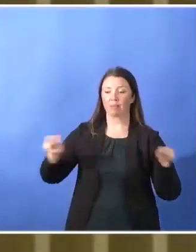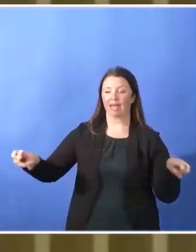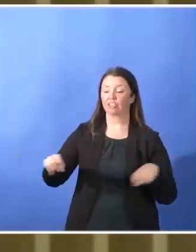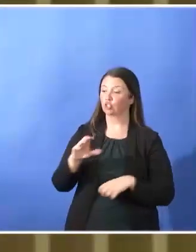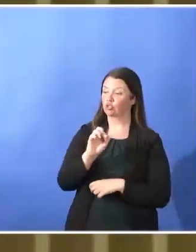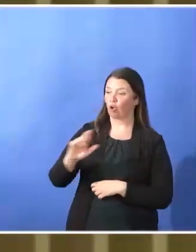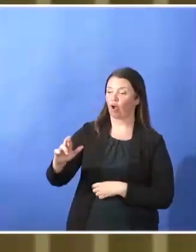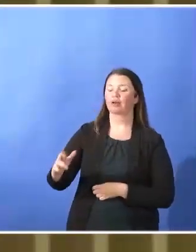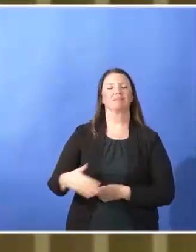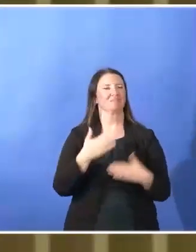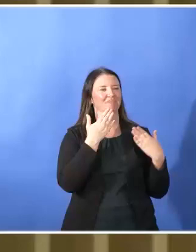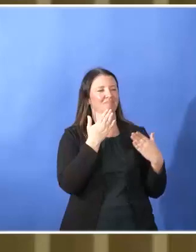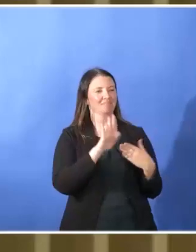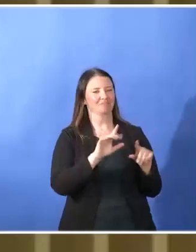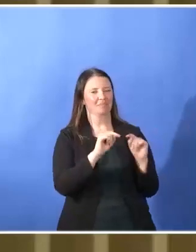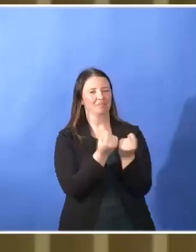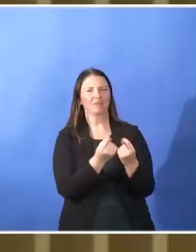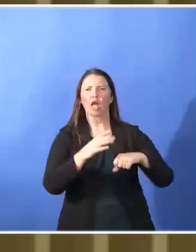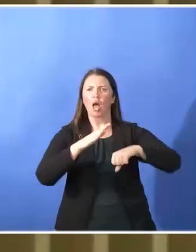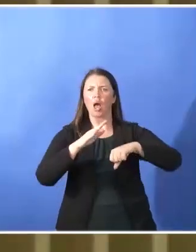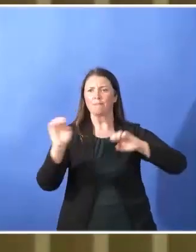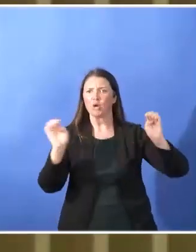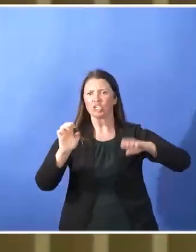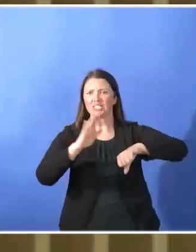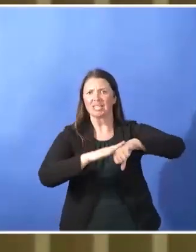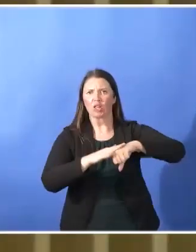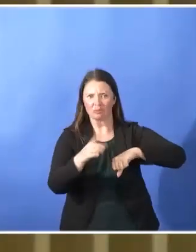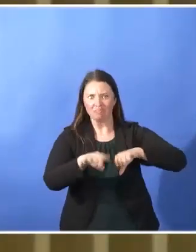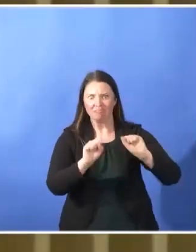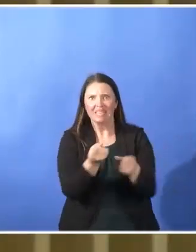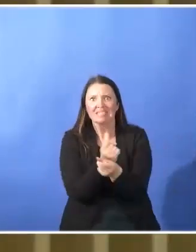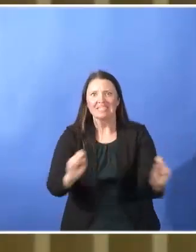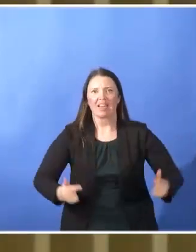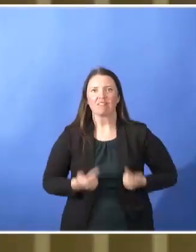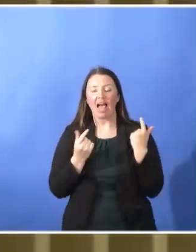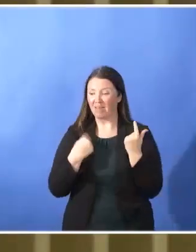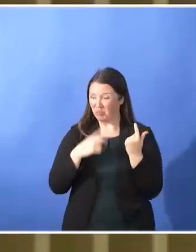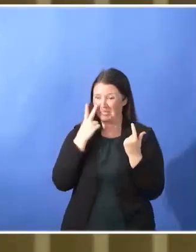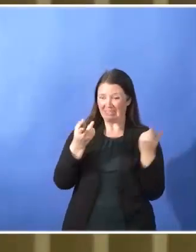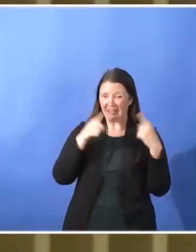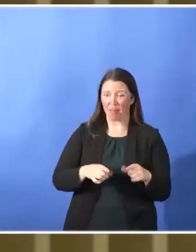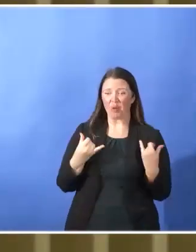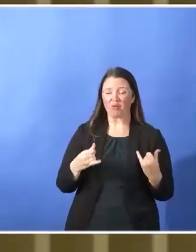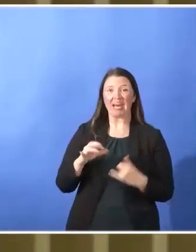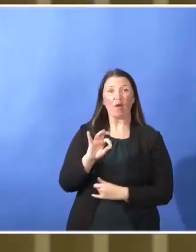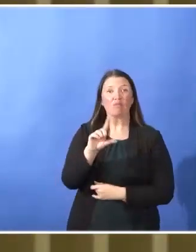EMERGENCY ALERTS SAVE LIVES. WE ARE SEEING THAT RIGHT NOW IN FLORIDA WITH HURRICANE IAN.